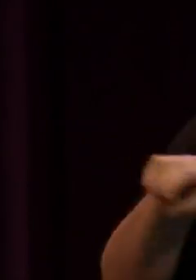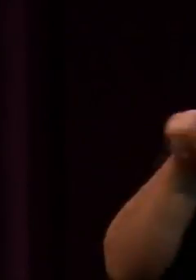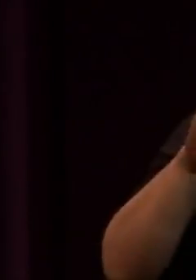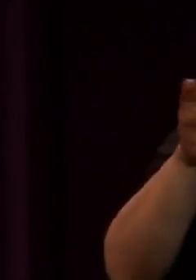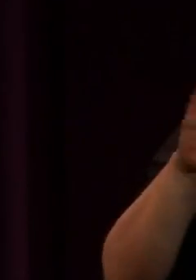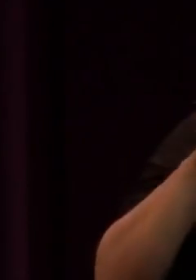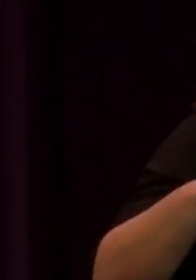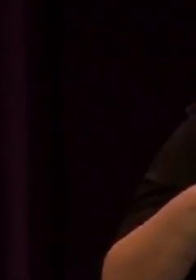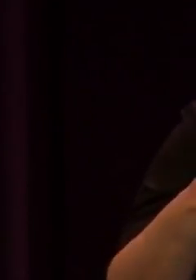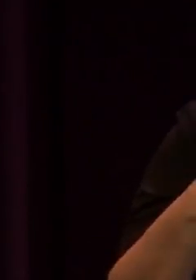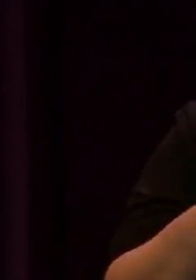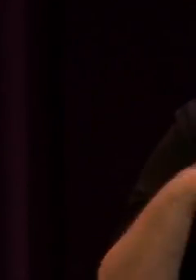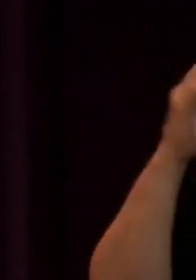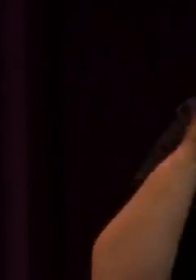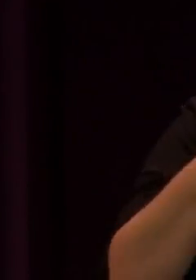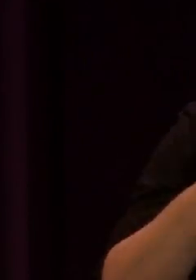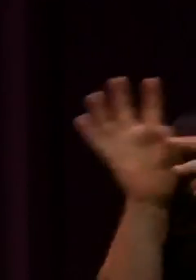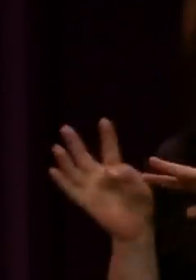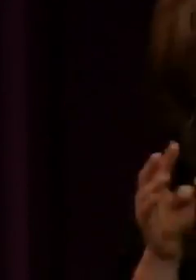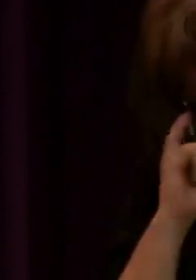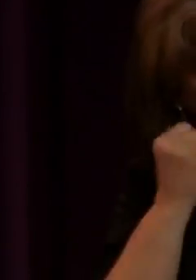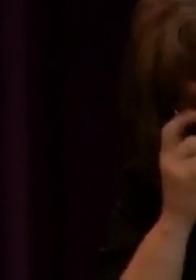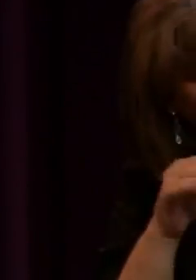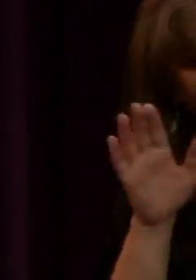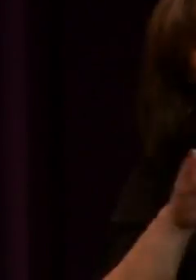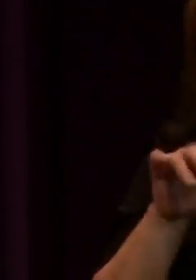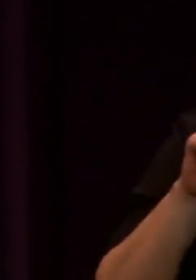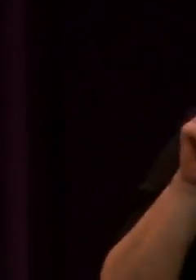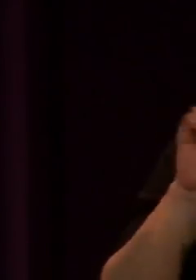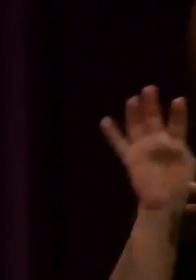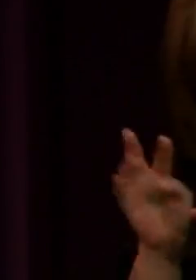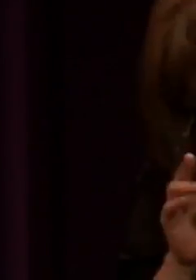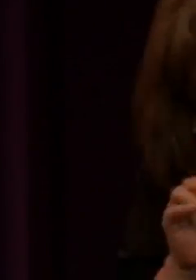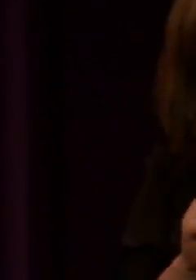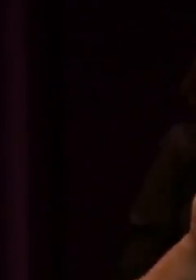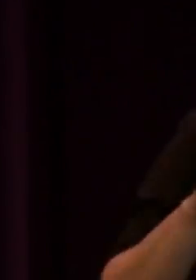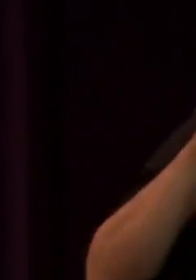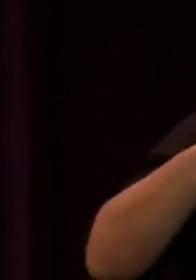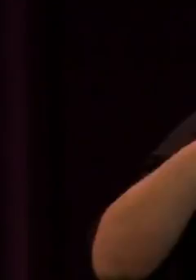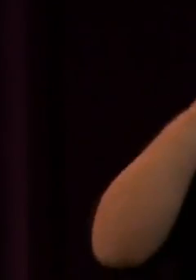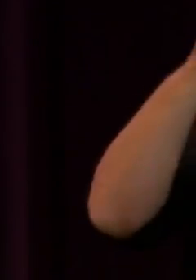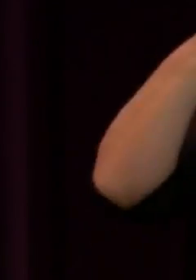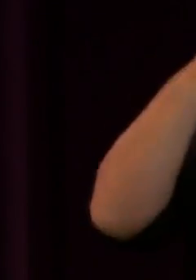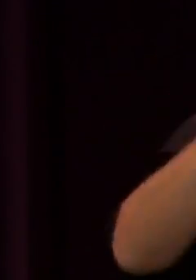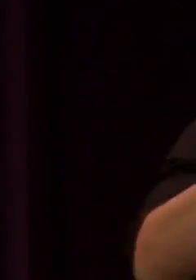THE CITY, IS THE ENVY OF EVERYONE ACROSS THE COUNTRY. THE CITY GOVERNMENT IS WORKING WELL.